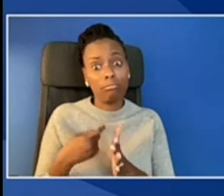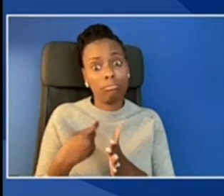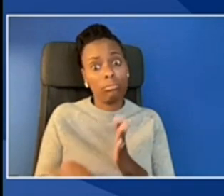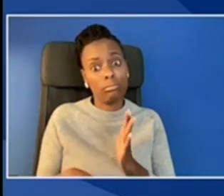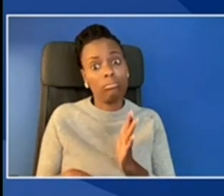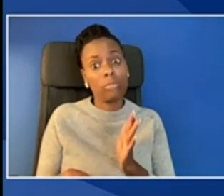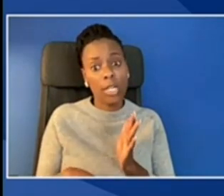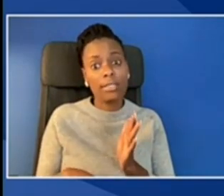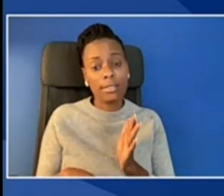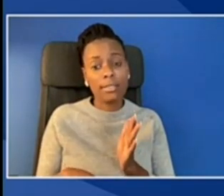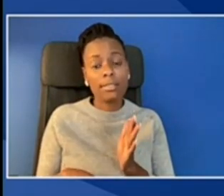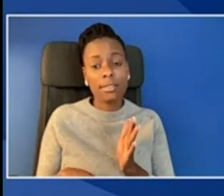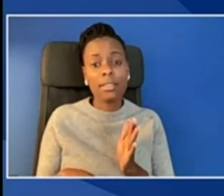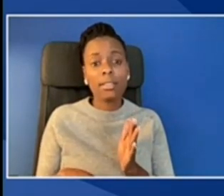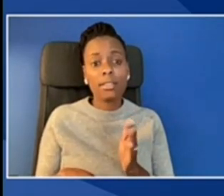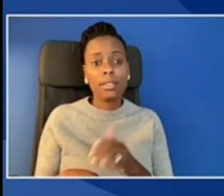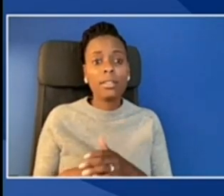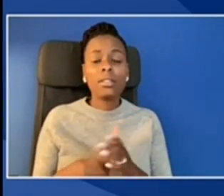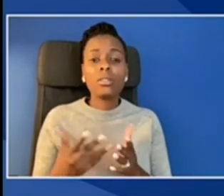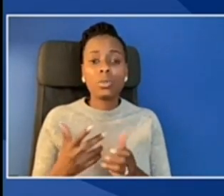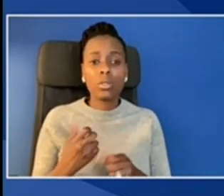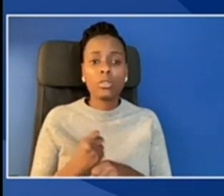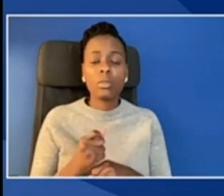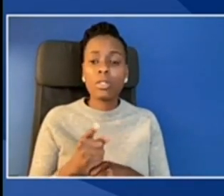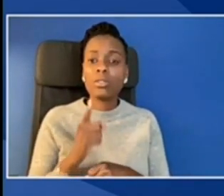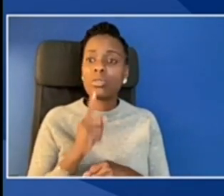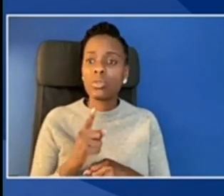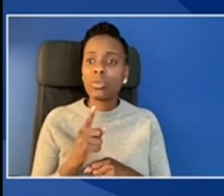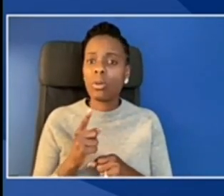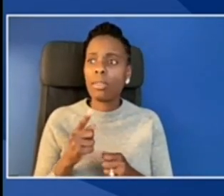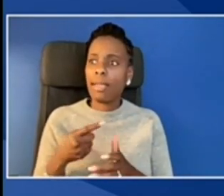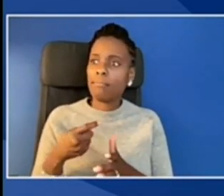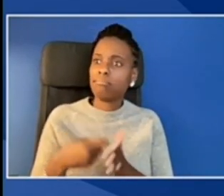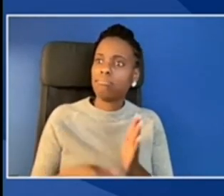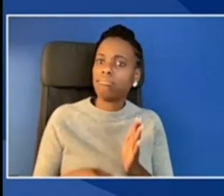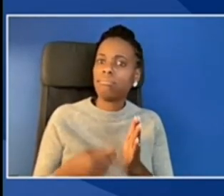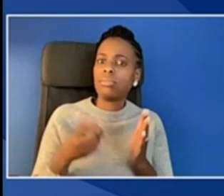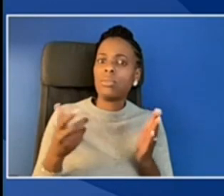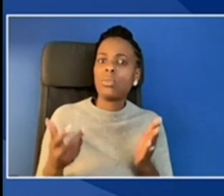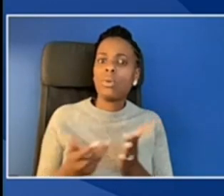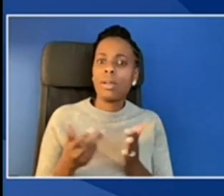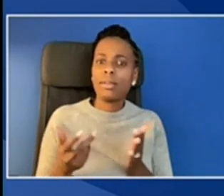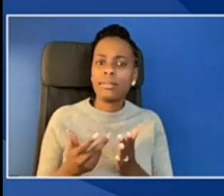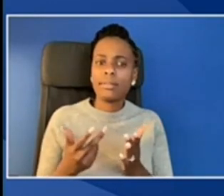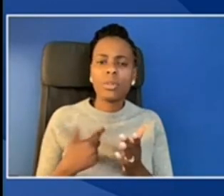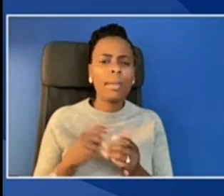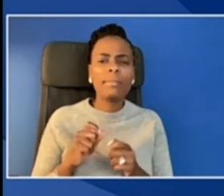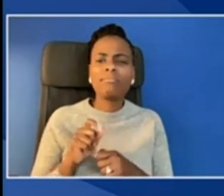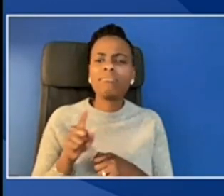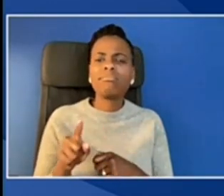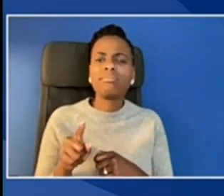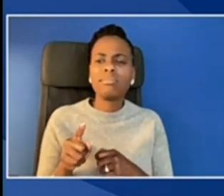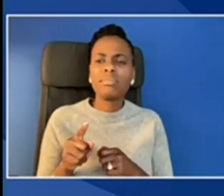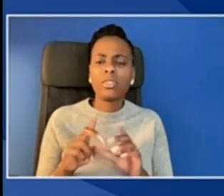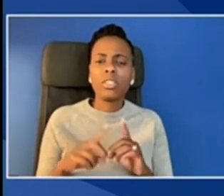to make sure that we know what the price tag is. So I guess my question back to the Department is, you indicate that you don't